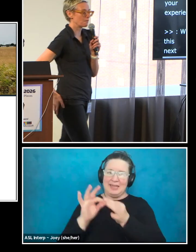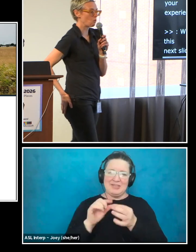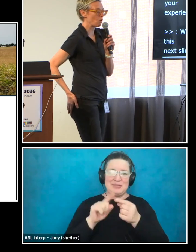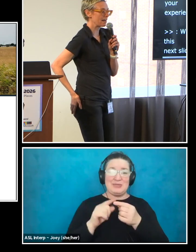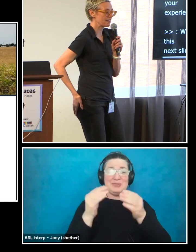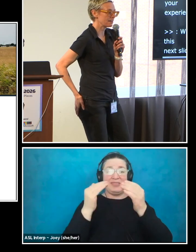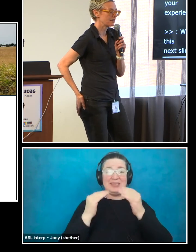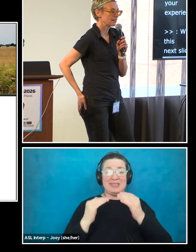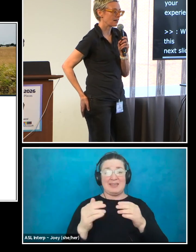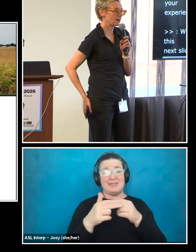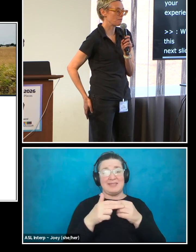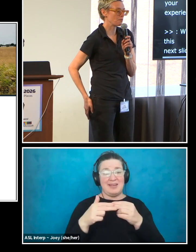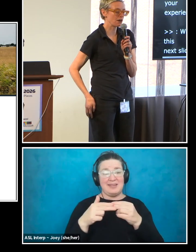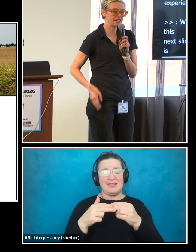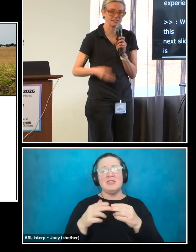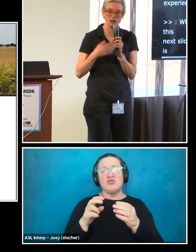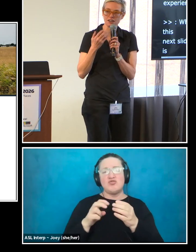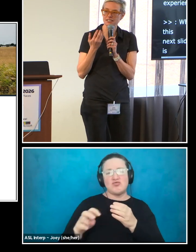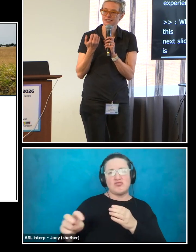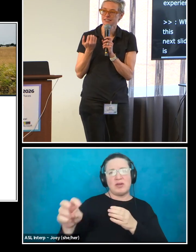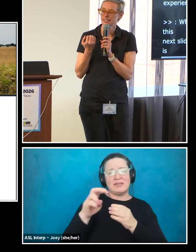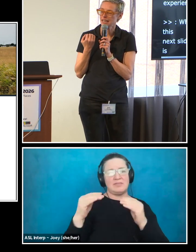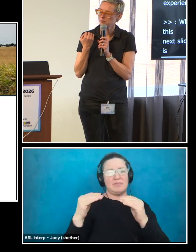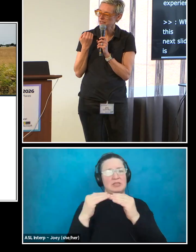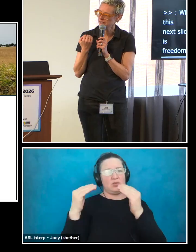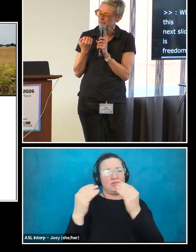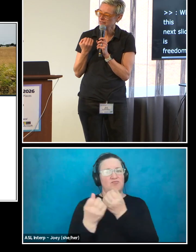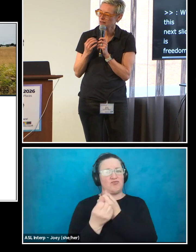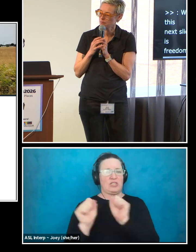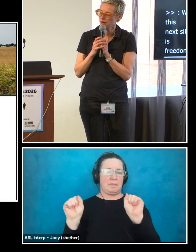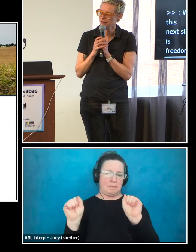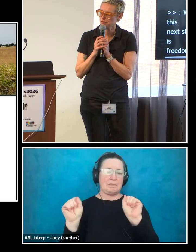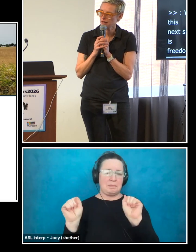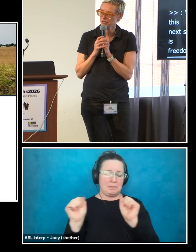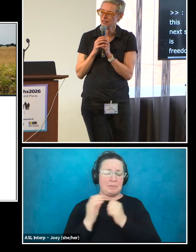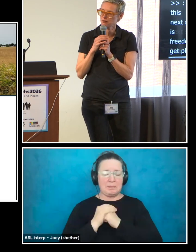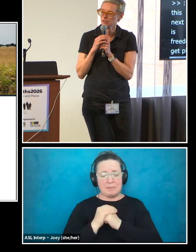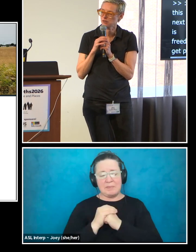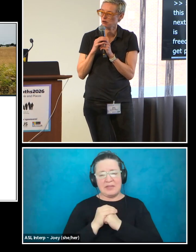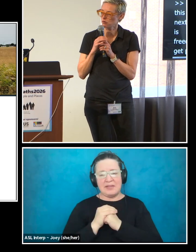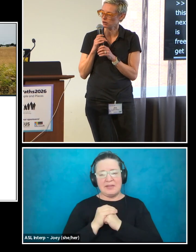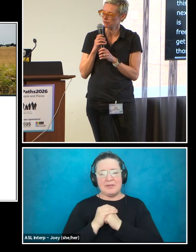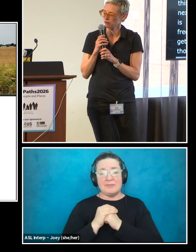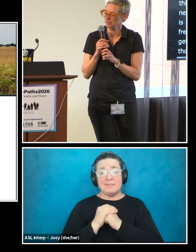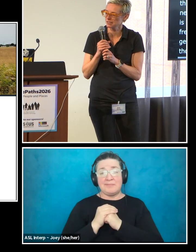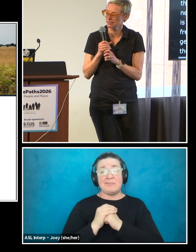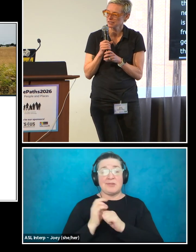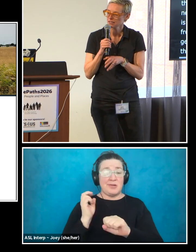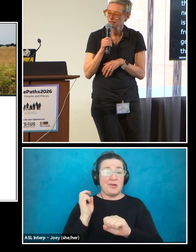Um when um when it's hard to to get places um when those family networks don't work for us.